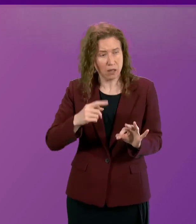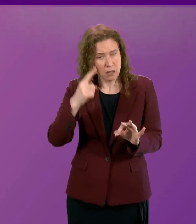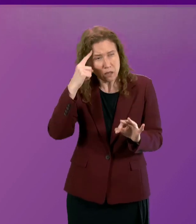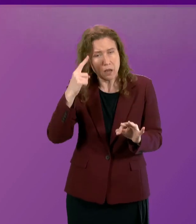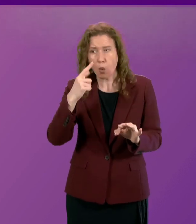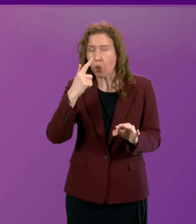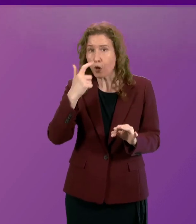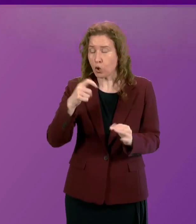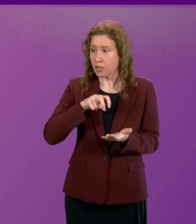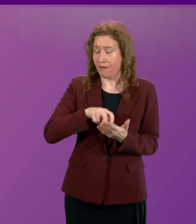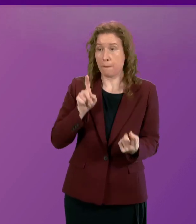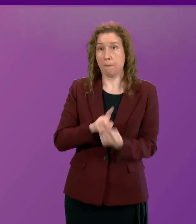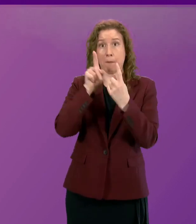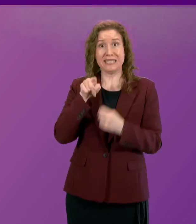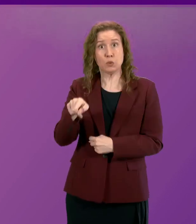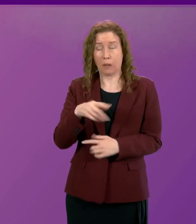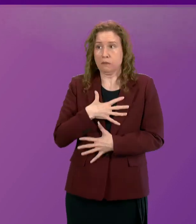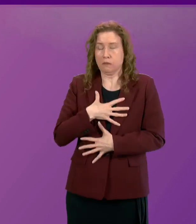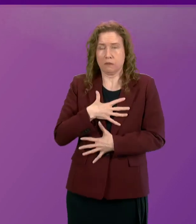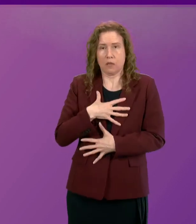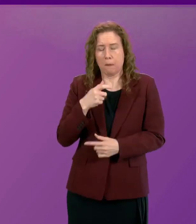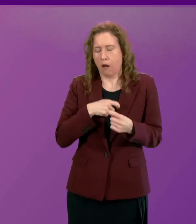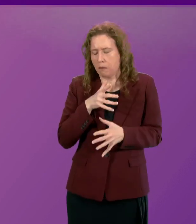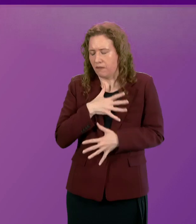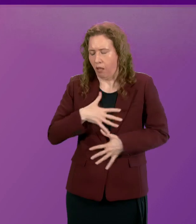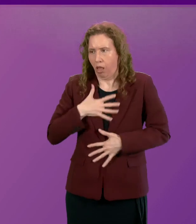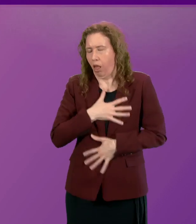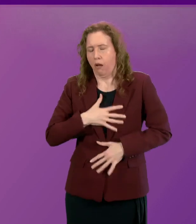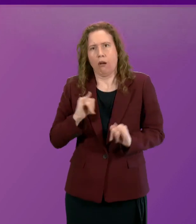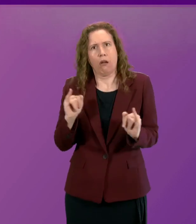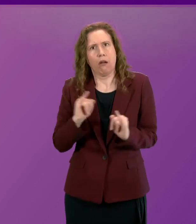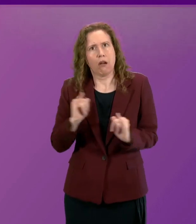have walked right into him ... has left us sickened to our stomachs.”